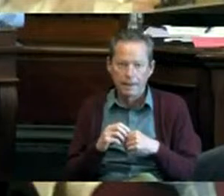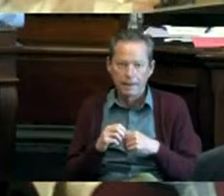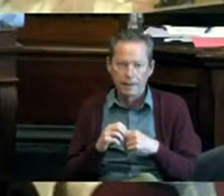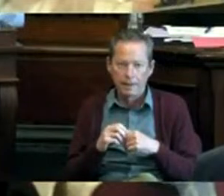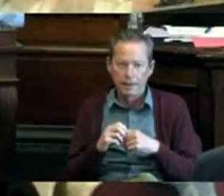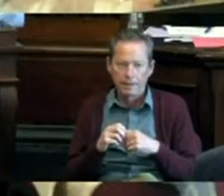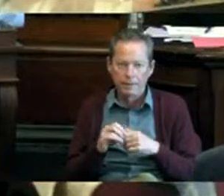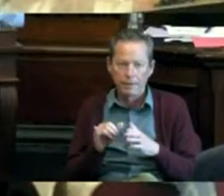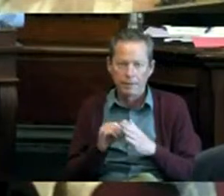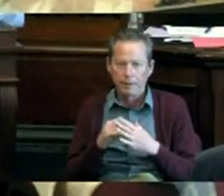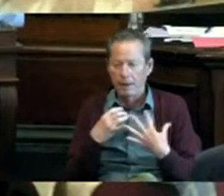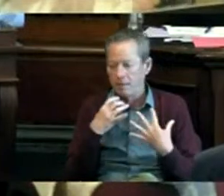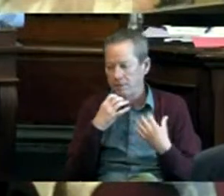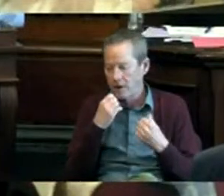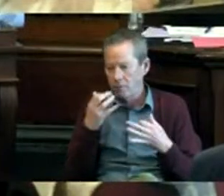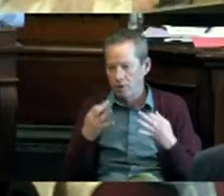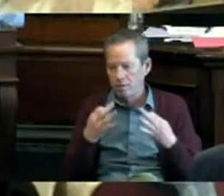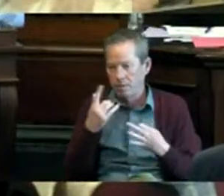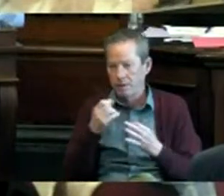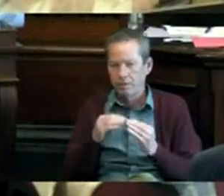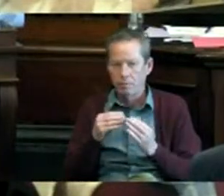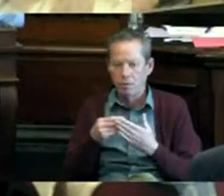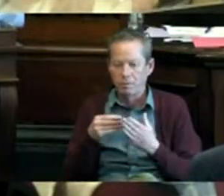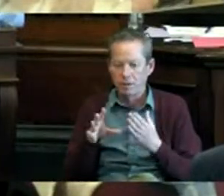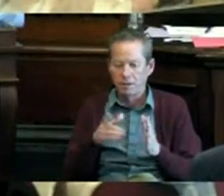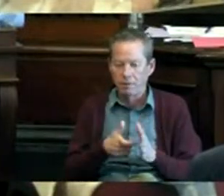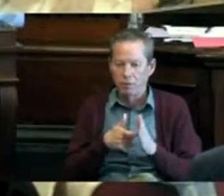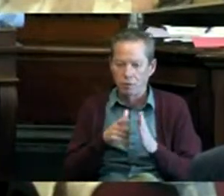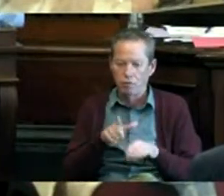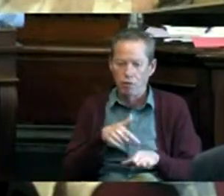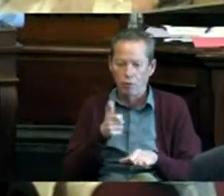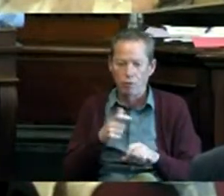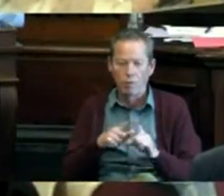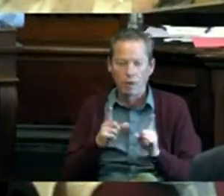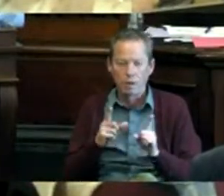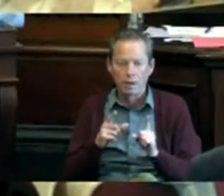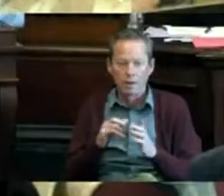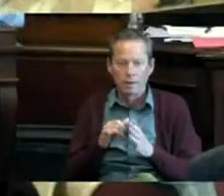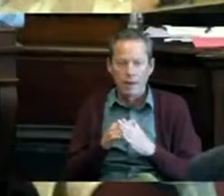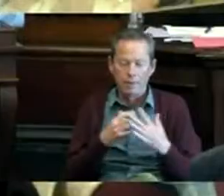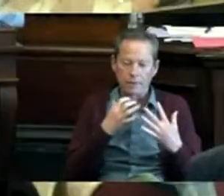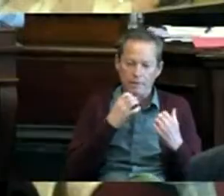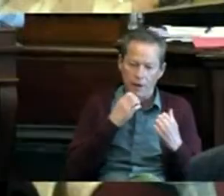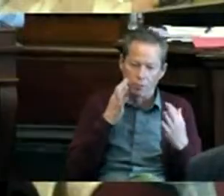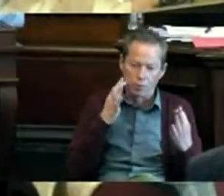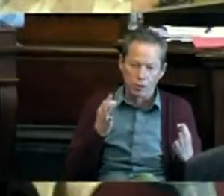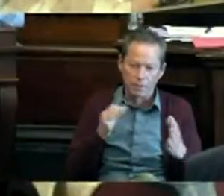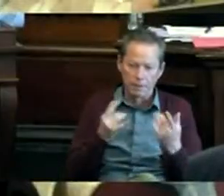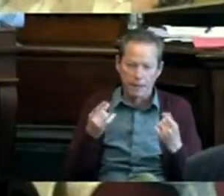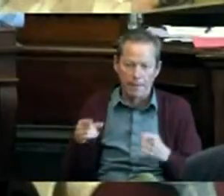in the building because it was important to them. It was part of their program. And, you know, that was a value judgment